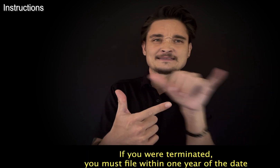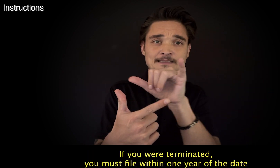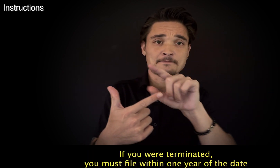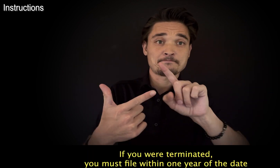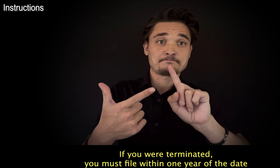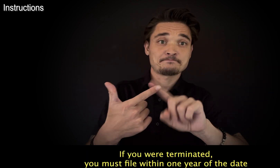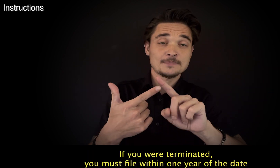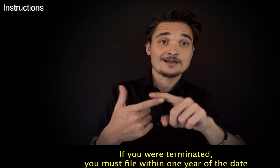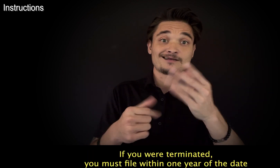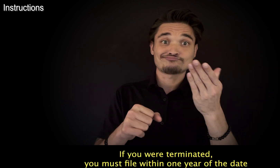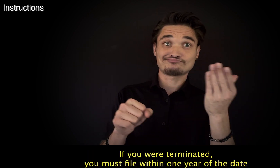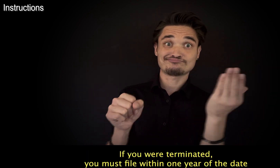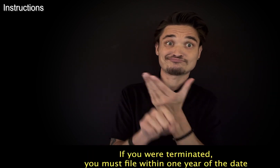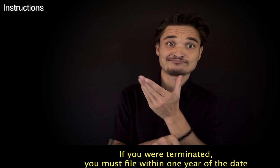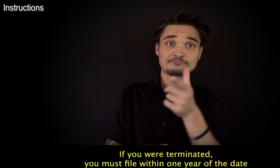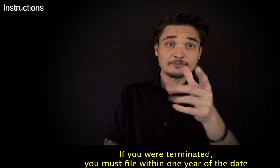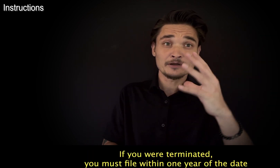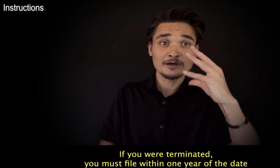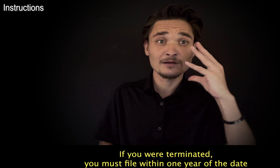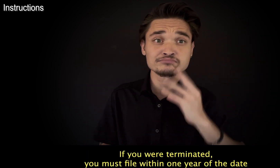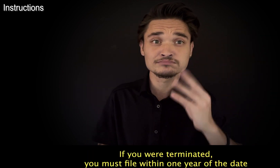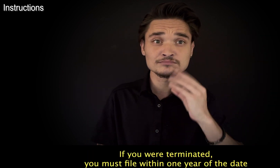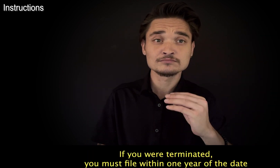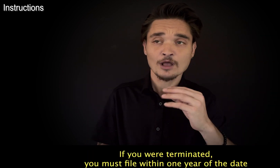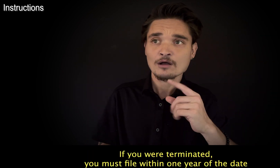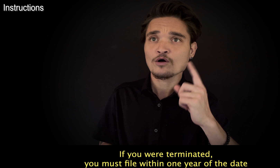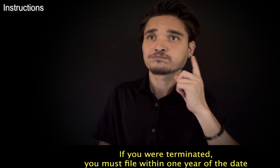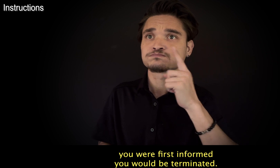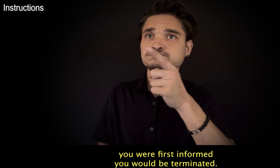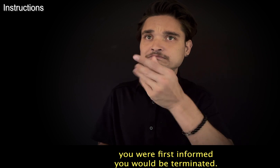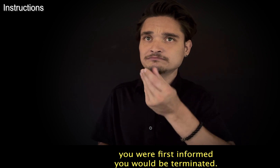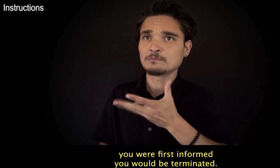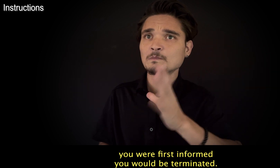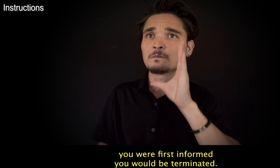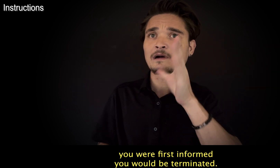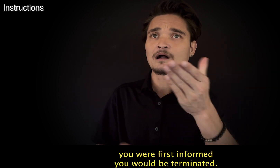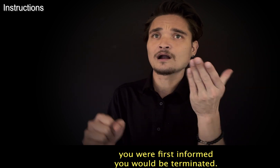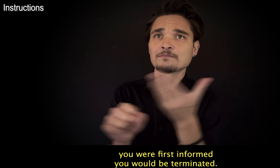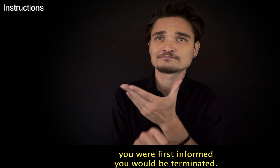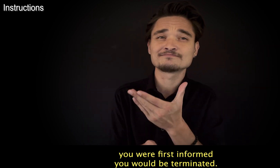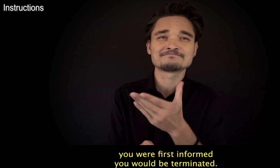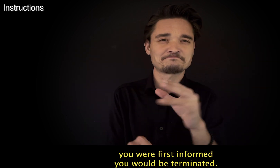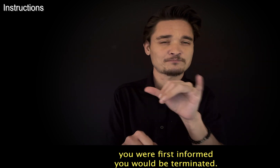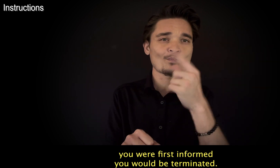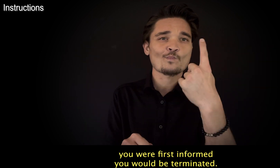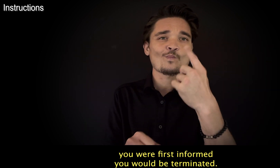If you were terminated, you must file within one year of the date you were first informed you would be terminated.